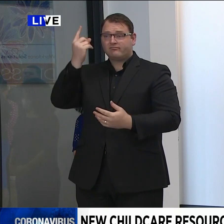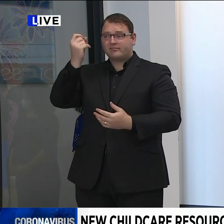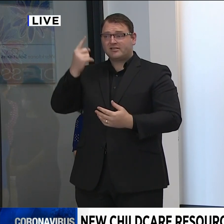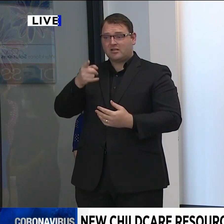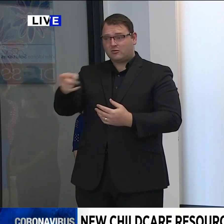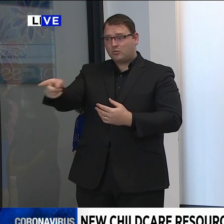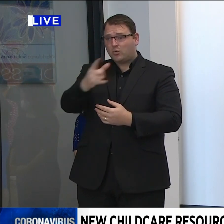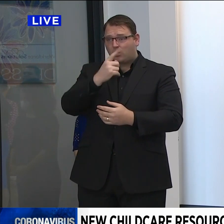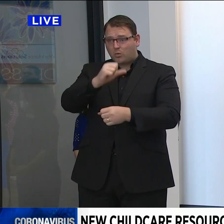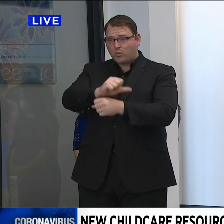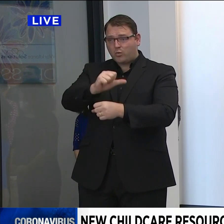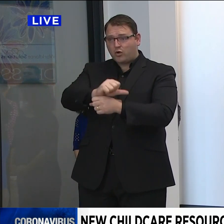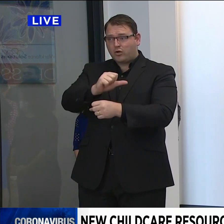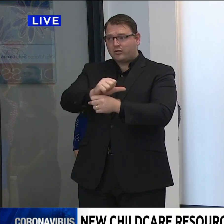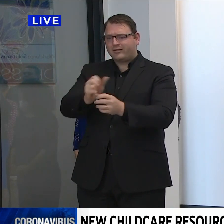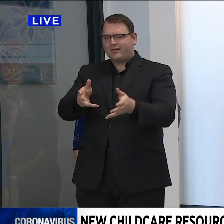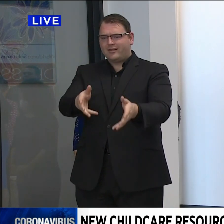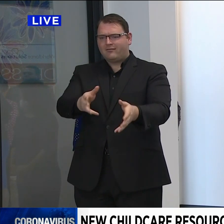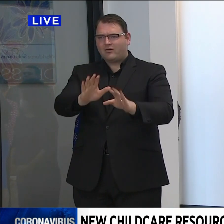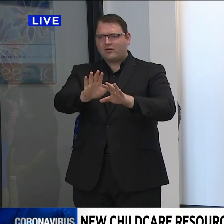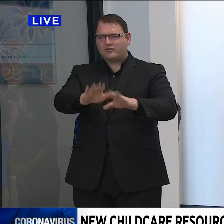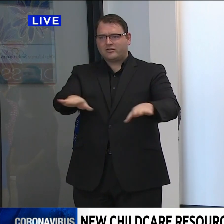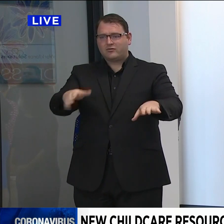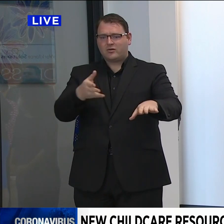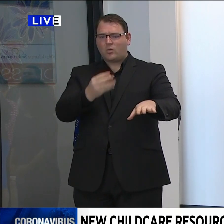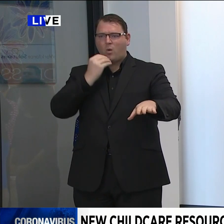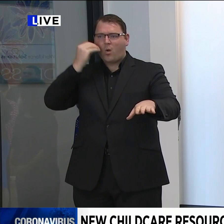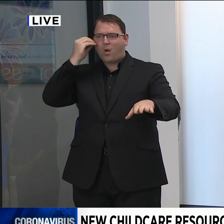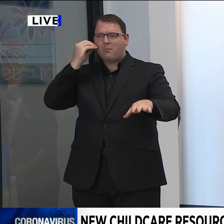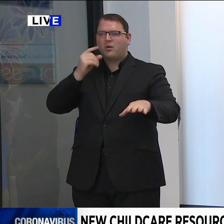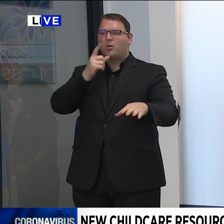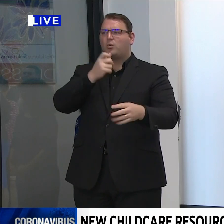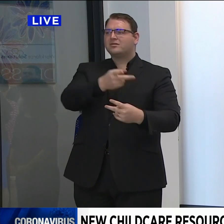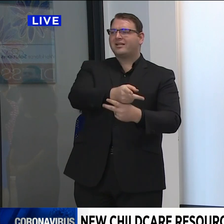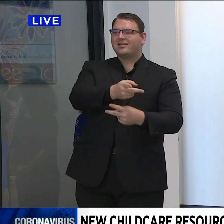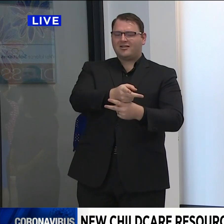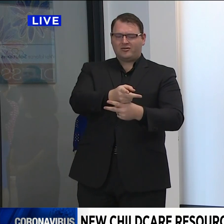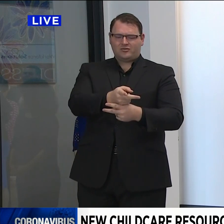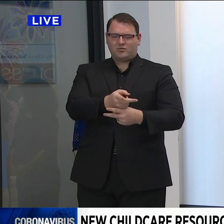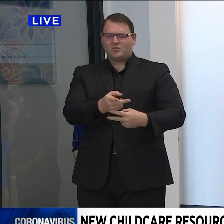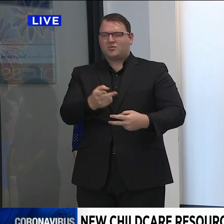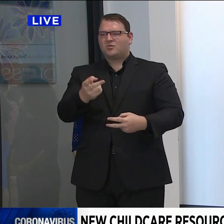beginning of this health care crisis. On any given day crisis. On any given day finding quality check finding quality check child care it is critically